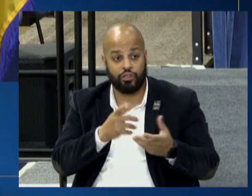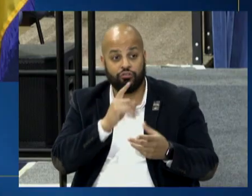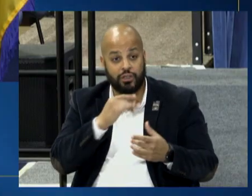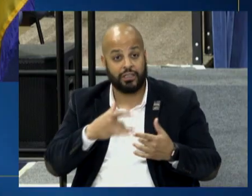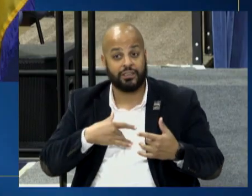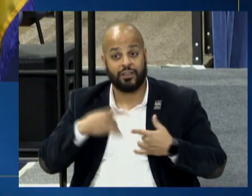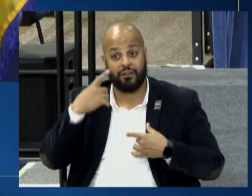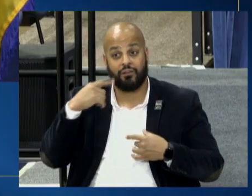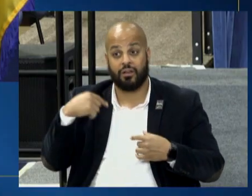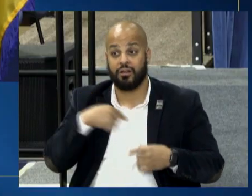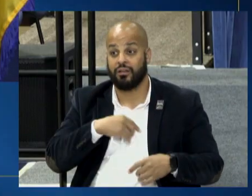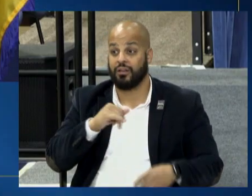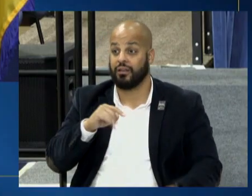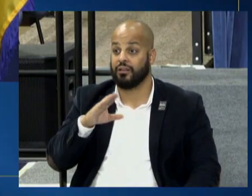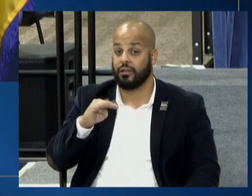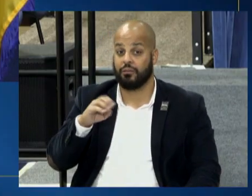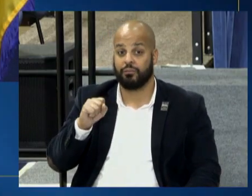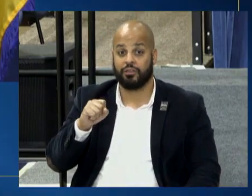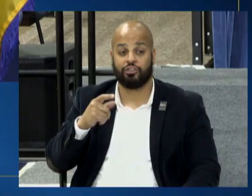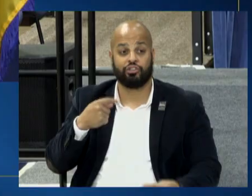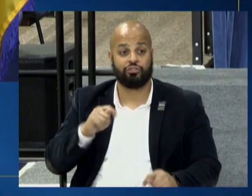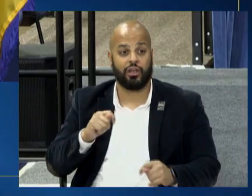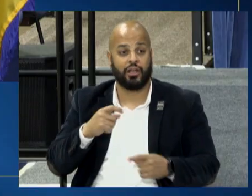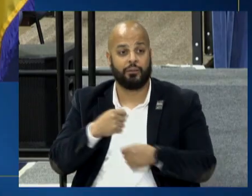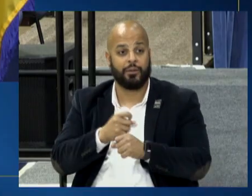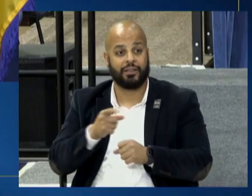as a way to accelerate innovation in this space that is so vital to